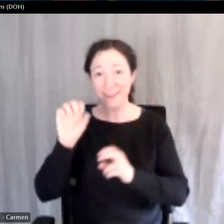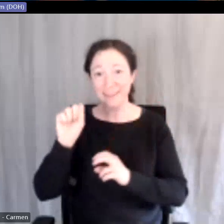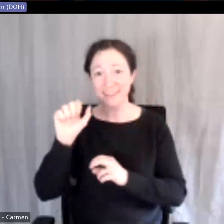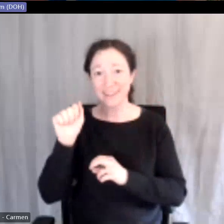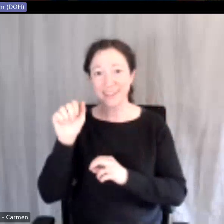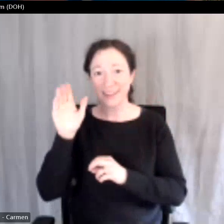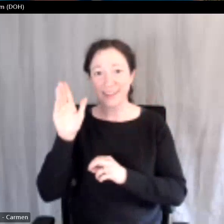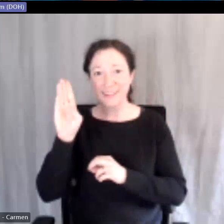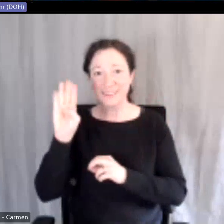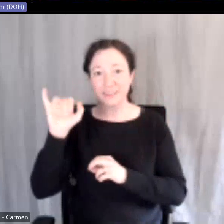Oh, was it?